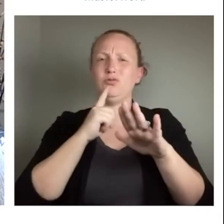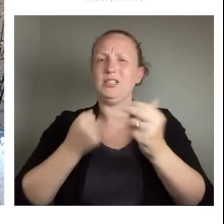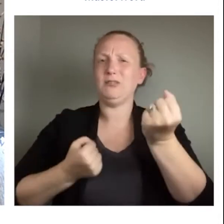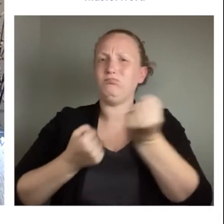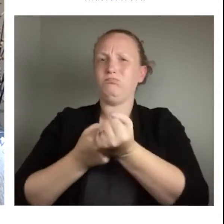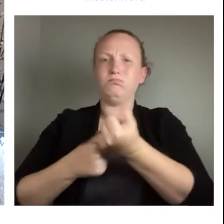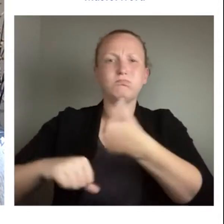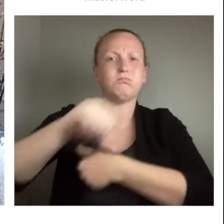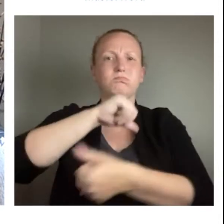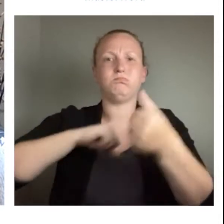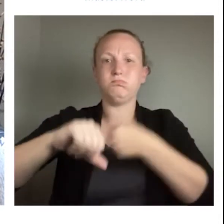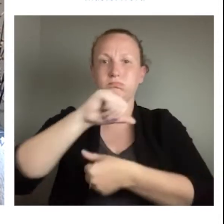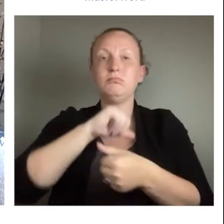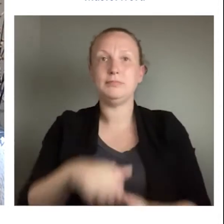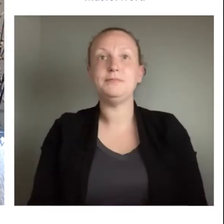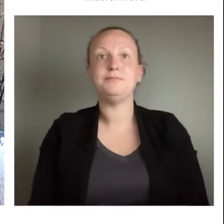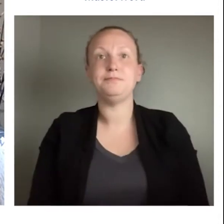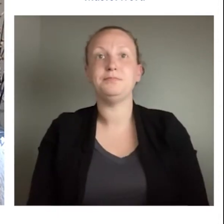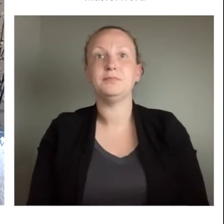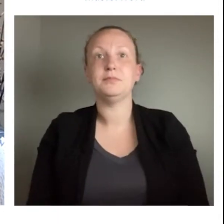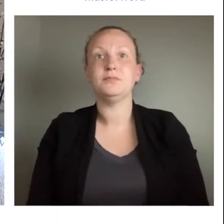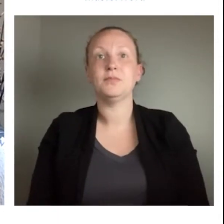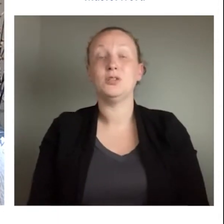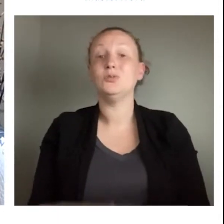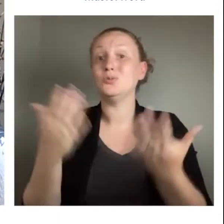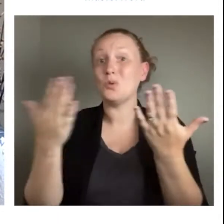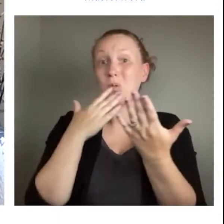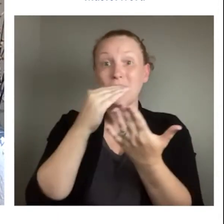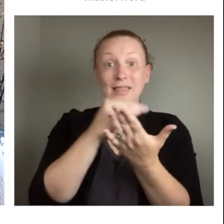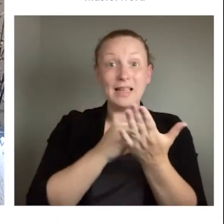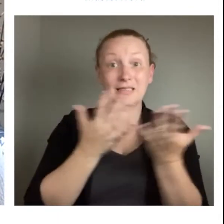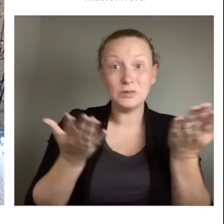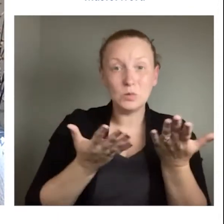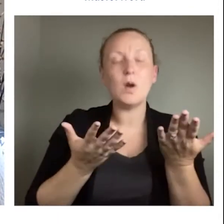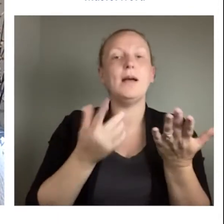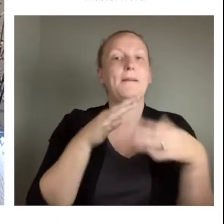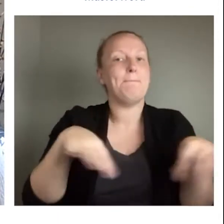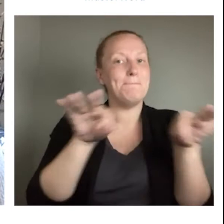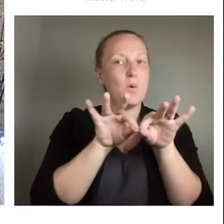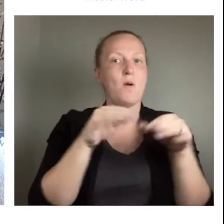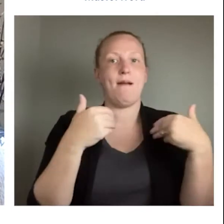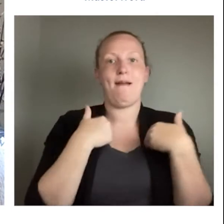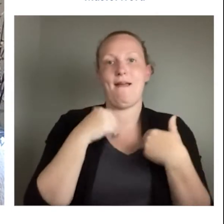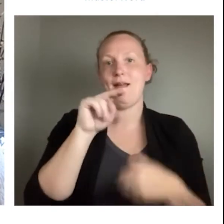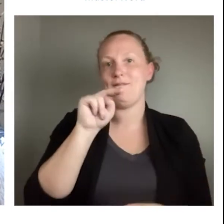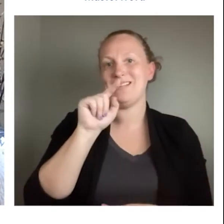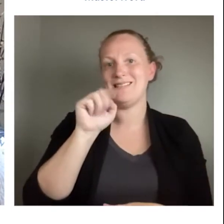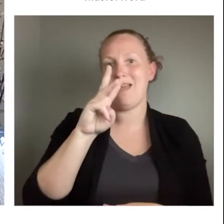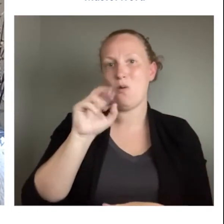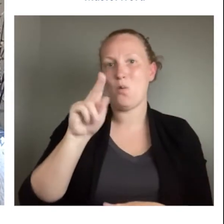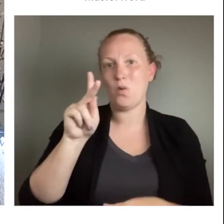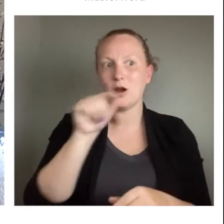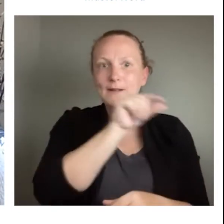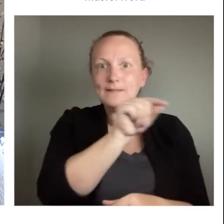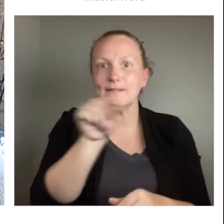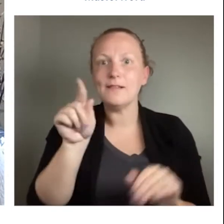So lessons learned always be together, have a great network, talk, ask for help if it is needed.